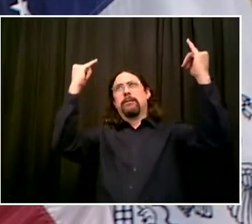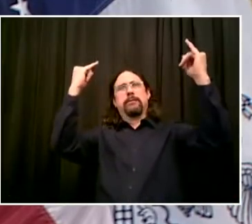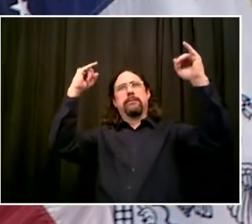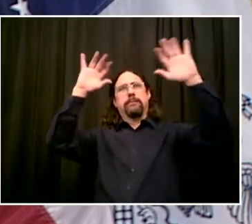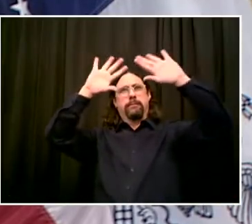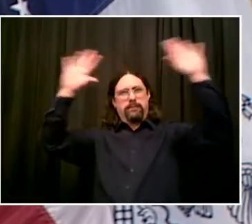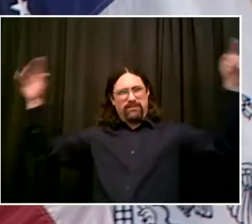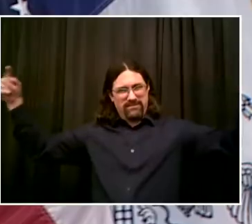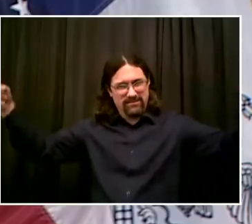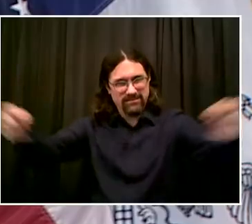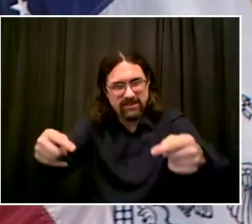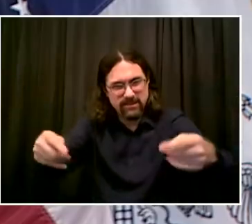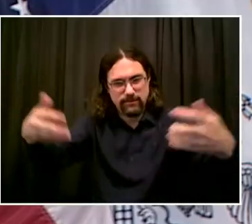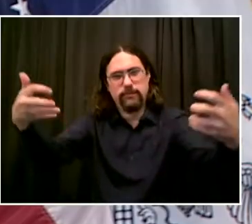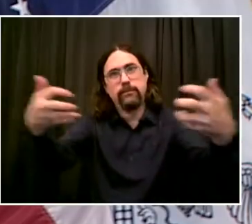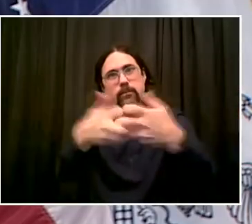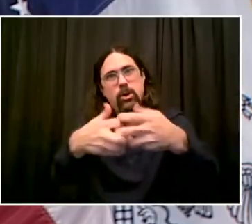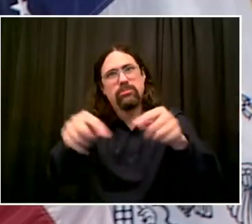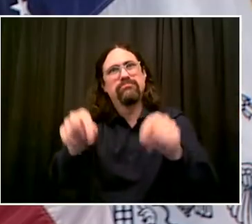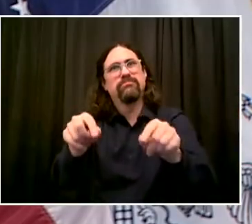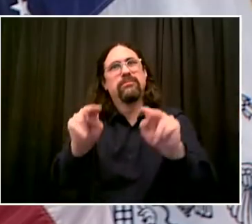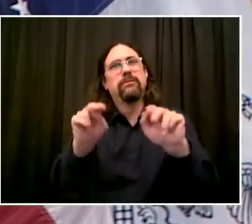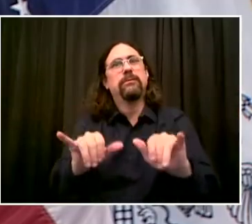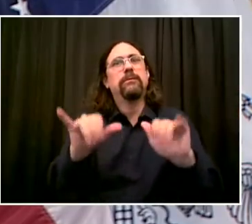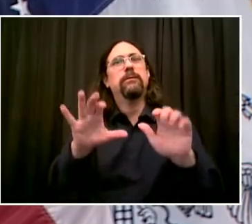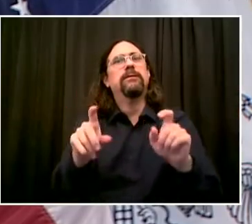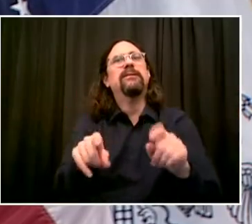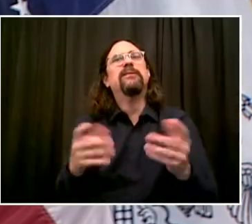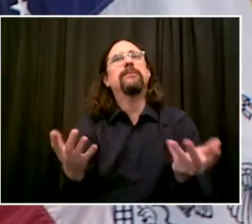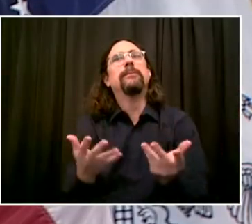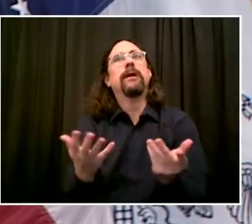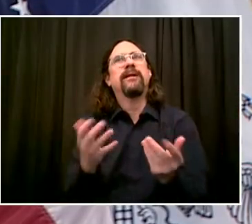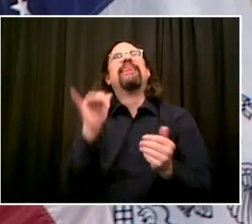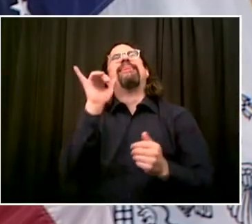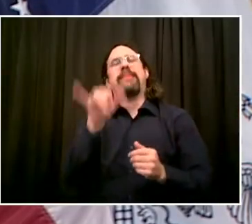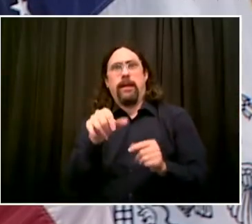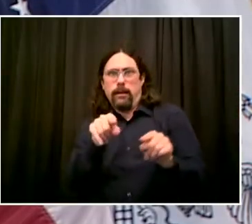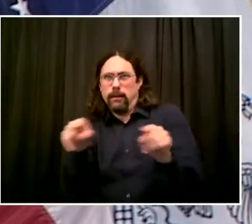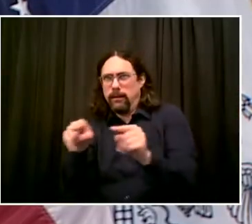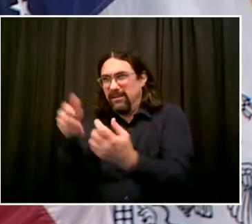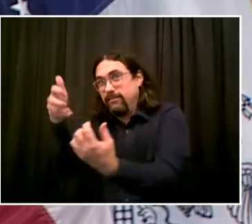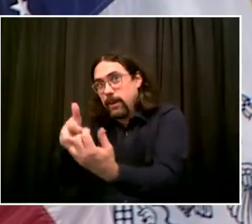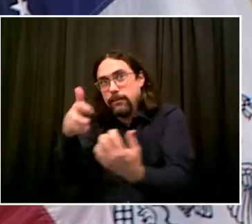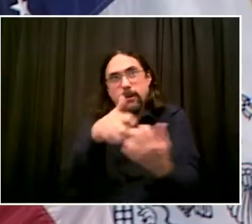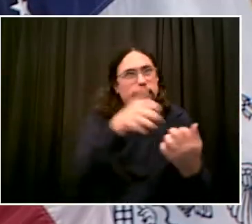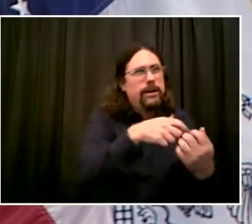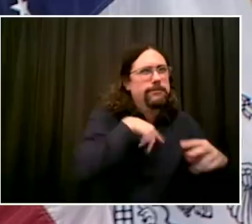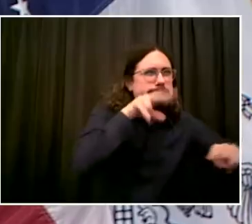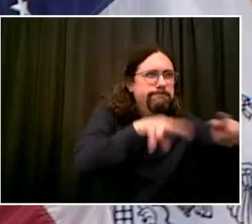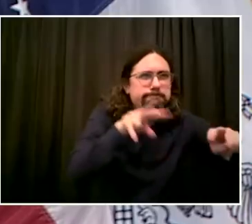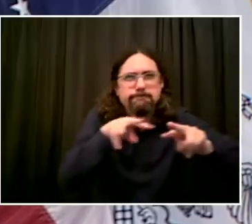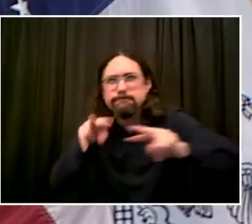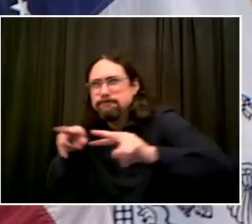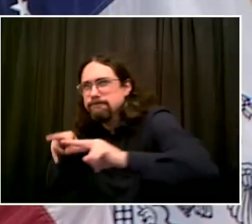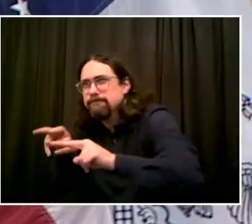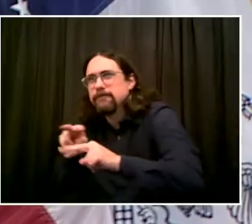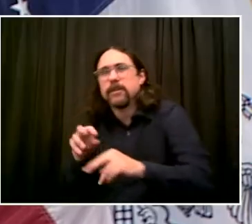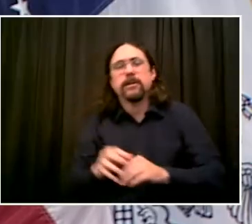AS ALWAYS, THE CITY PLANNING COMMISSION LOOKS AT A NUMBEOR F FACTORS IN WHAT IS BEST FOR THE FUTURE OF NEW YORK CITY. I HAVE LONG BELIEVED THAT CITY PLANNING SHOULD NOT JUST LOOK AT ABSTRACT